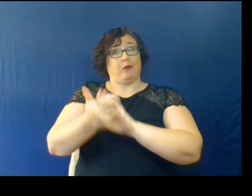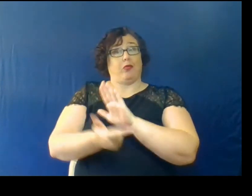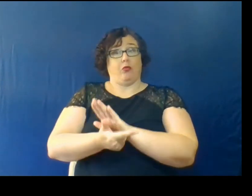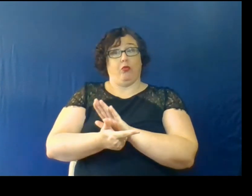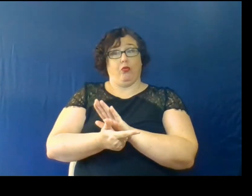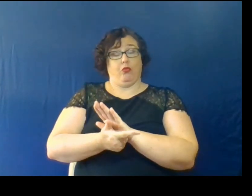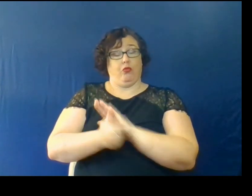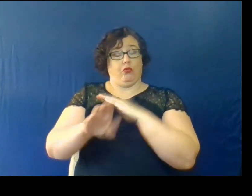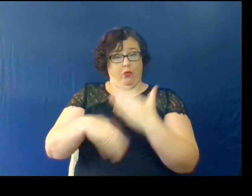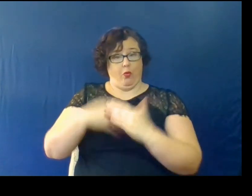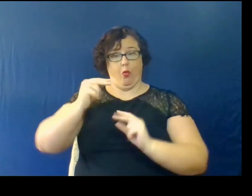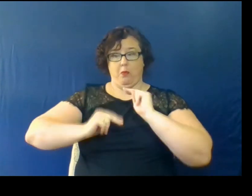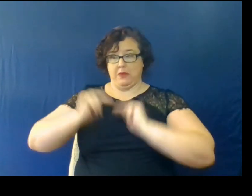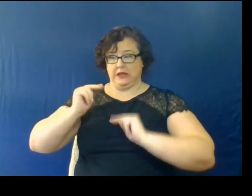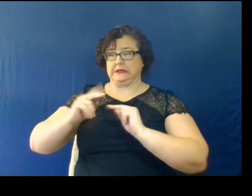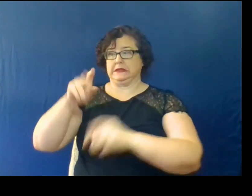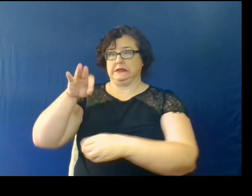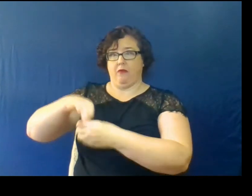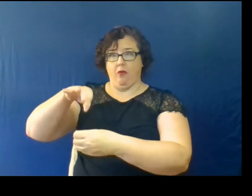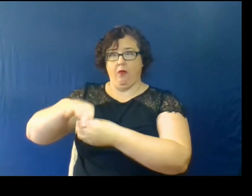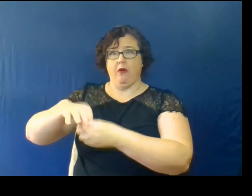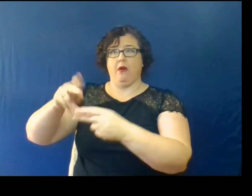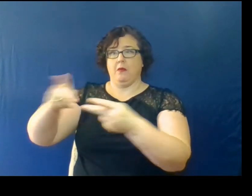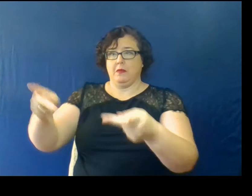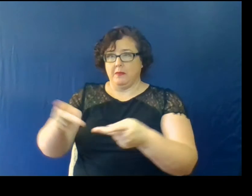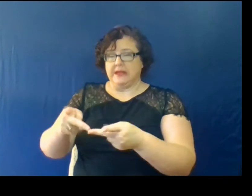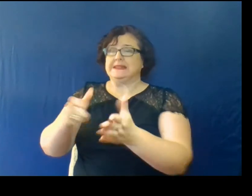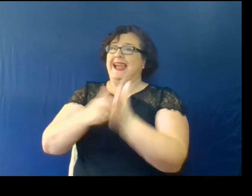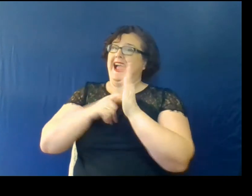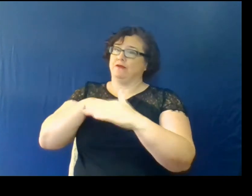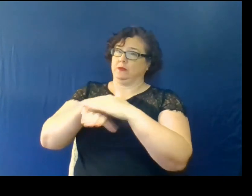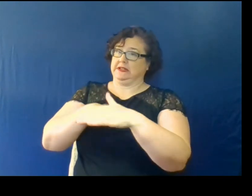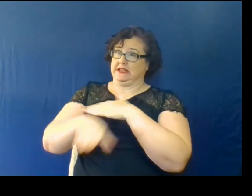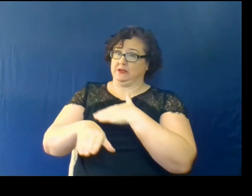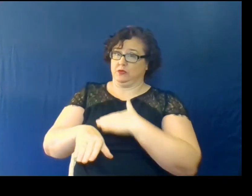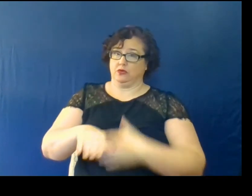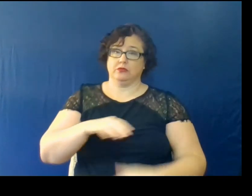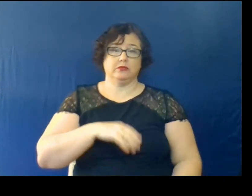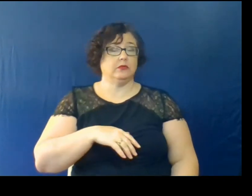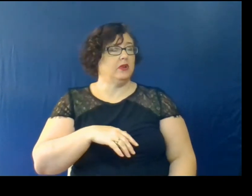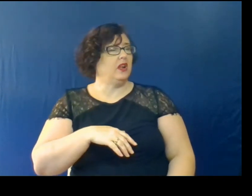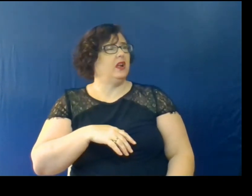polling places have to be accessible. And that includes screen reading devices as well correct?